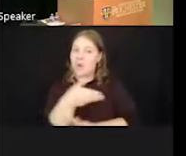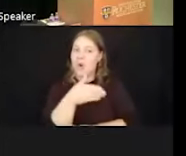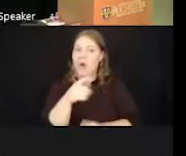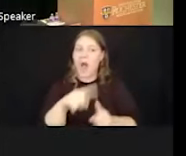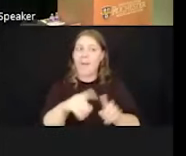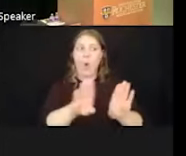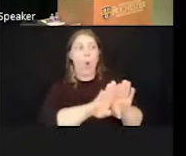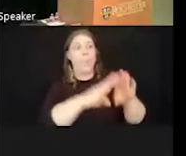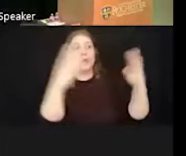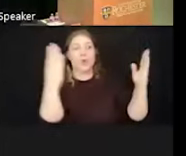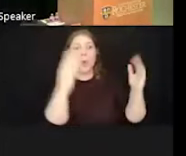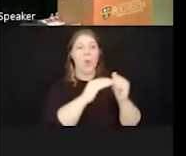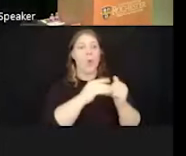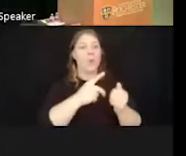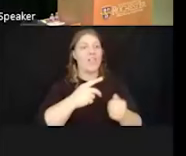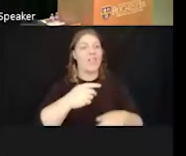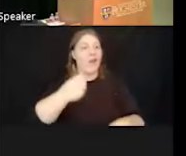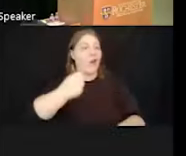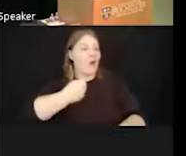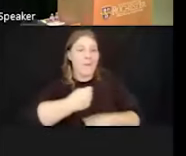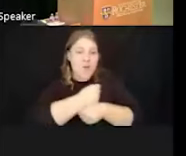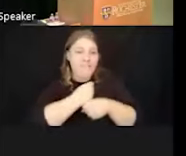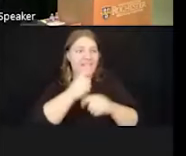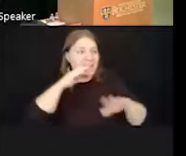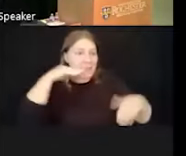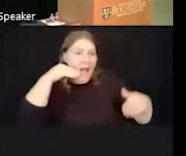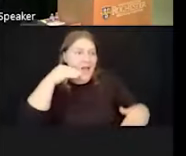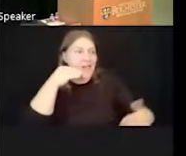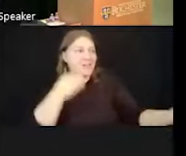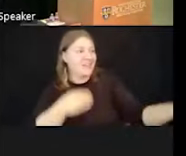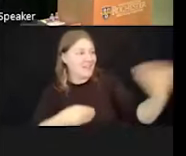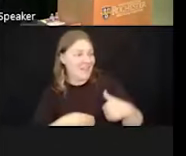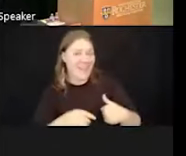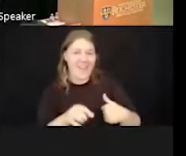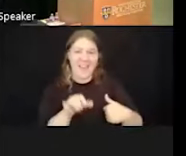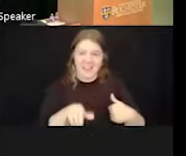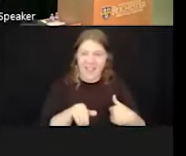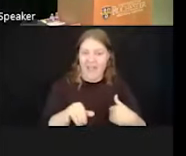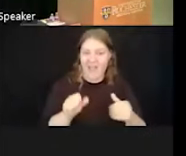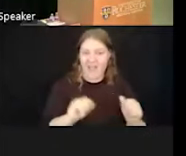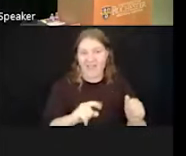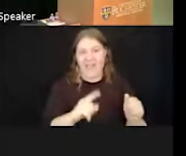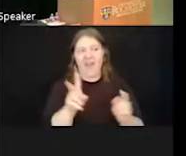of coffee and a smile I think that we could all do that in our own respective ways without having